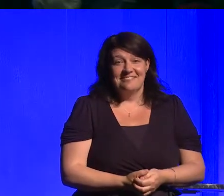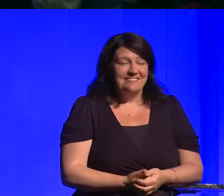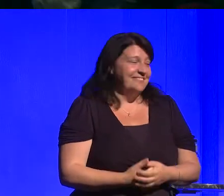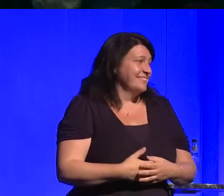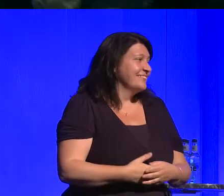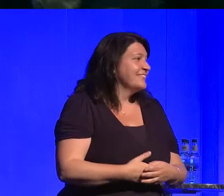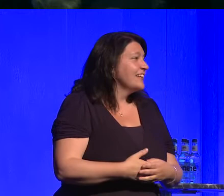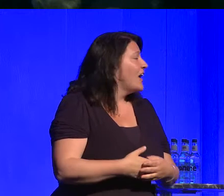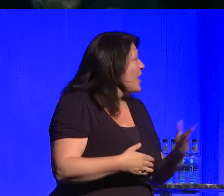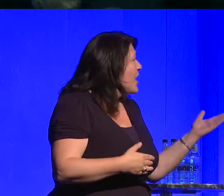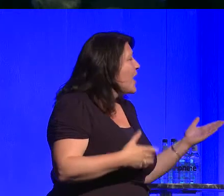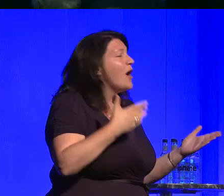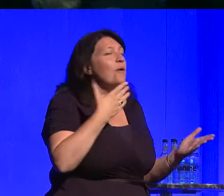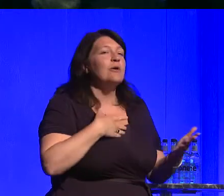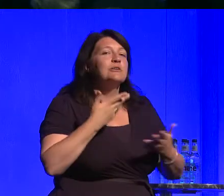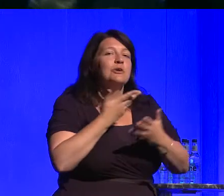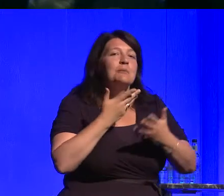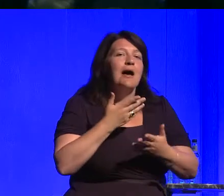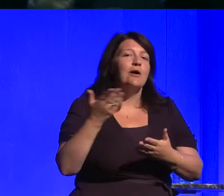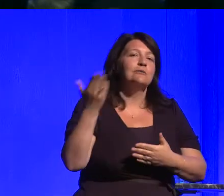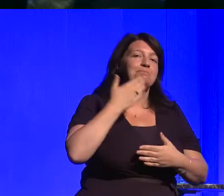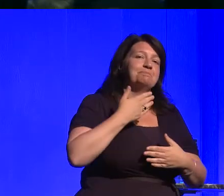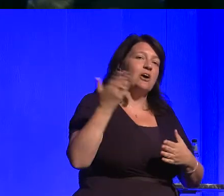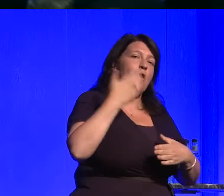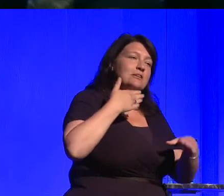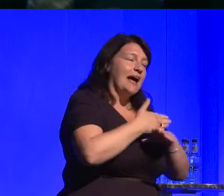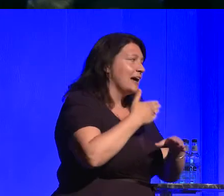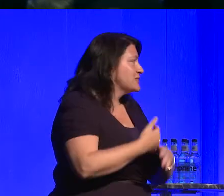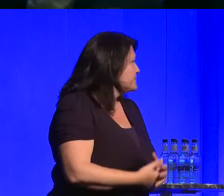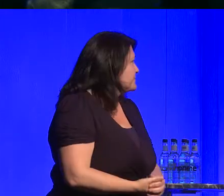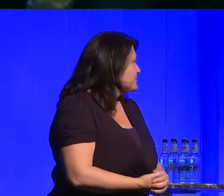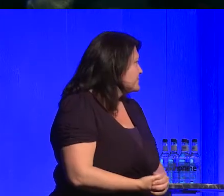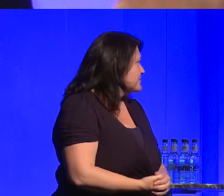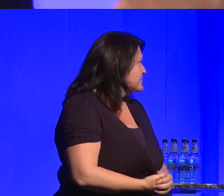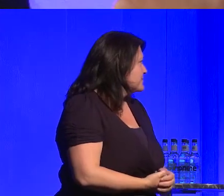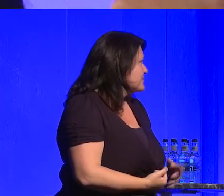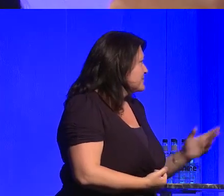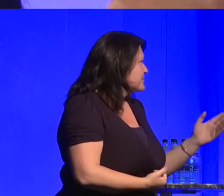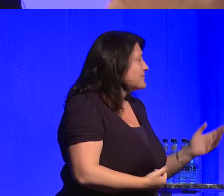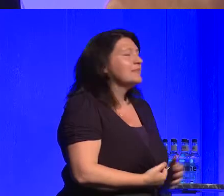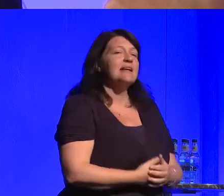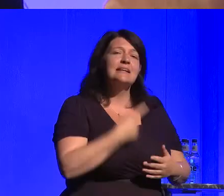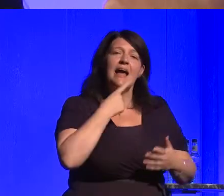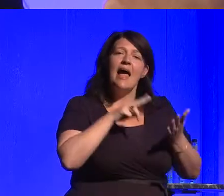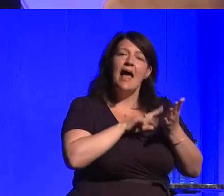The thing that we talked about, the starting point, was around how the NHS belongs to the people.